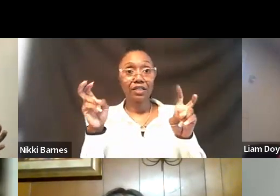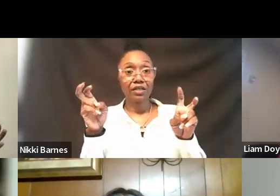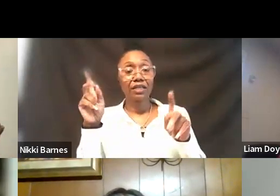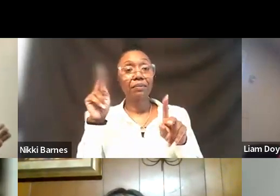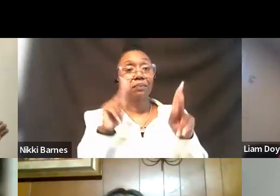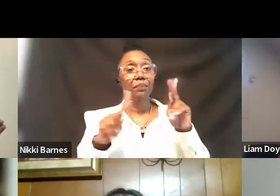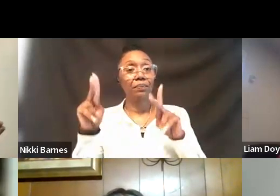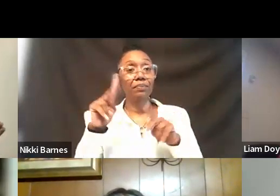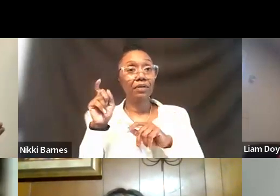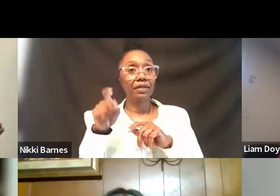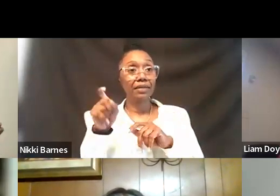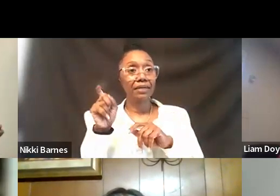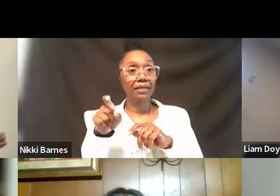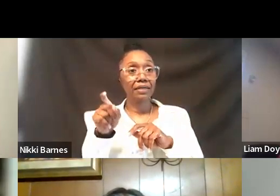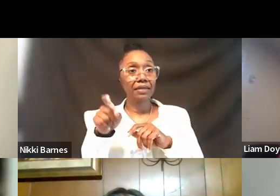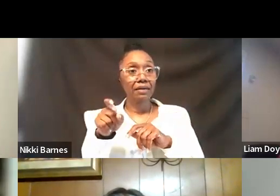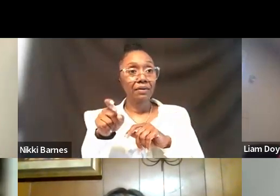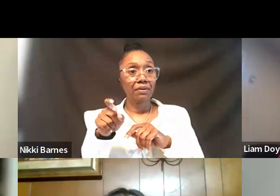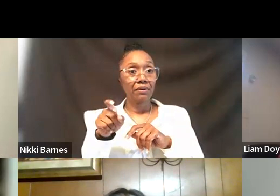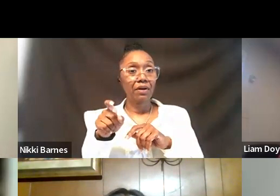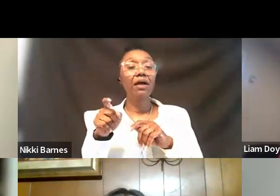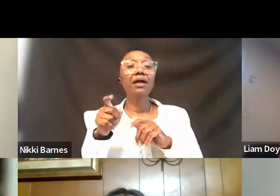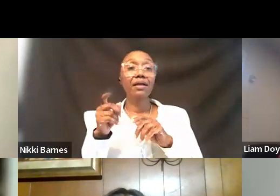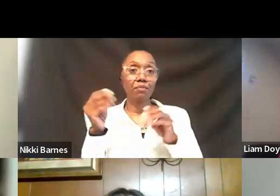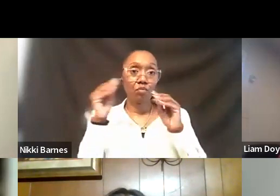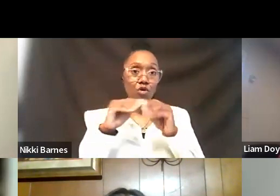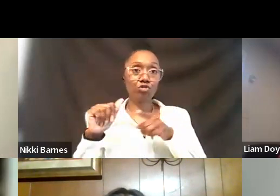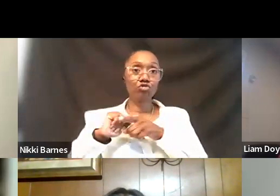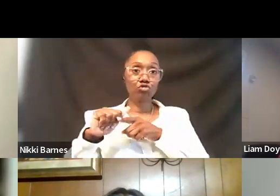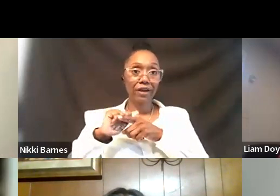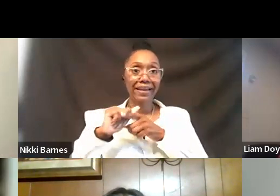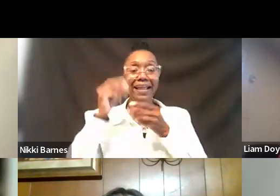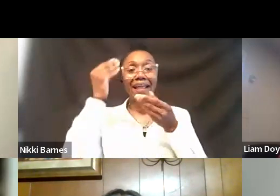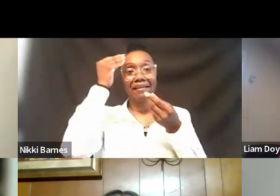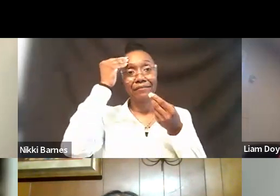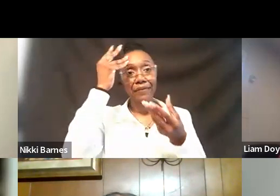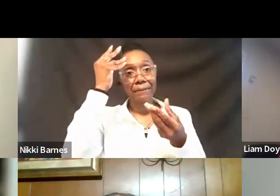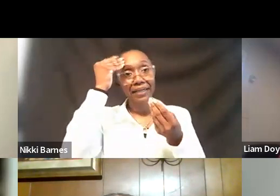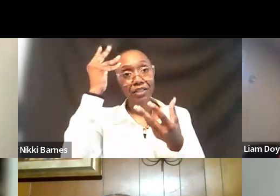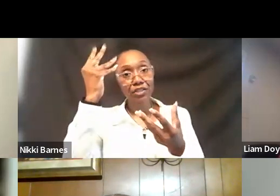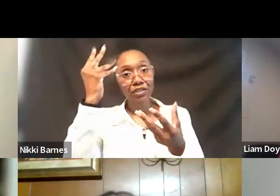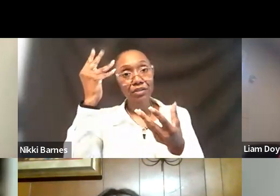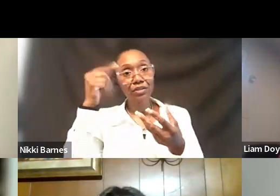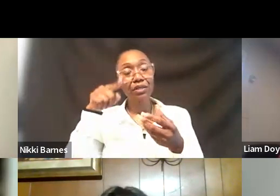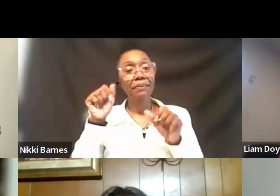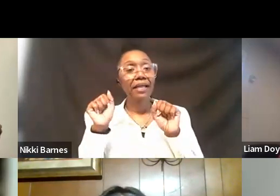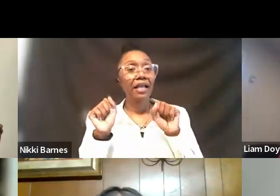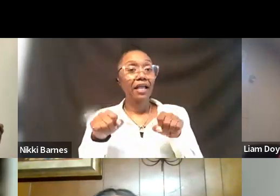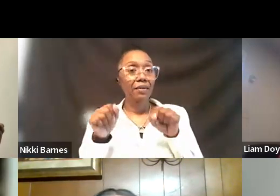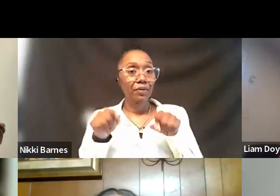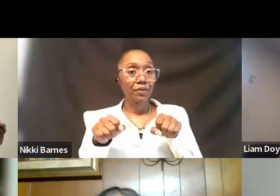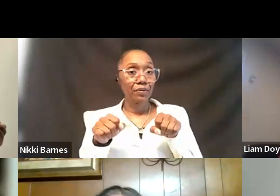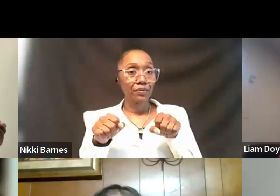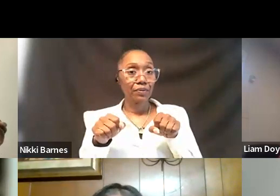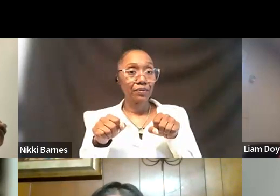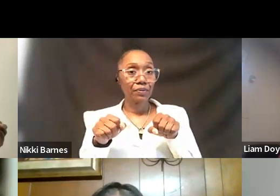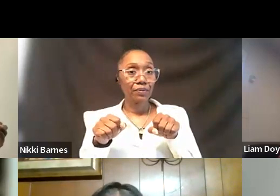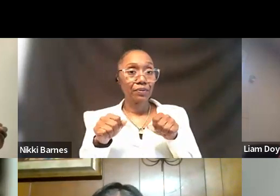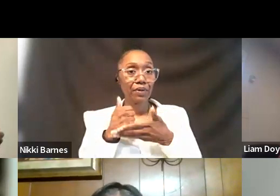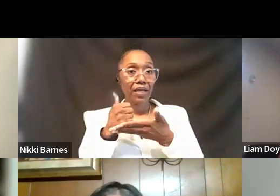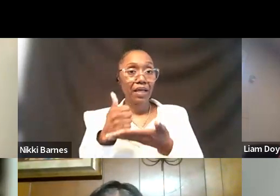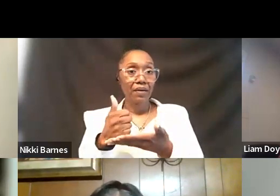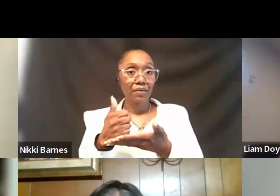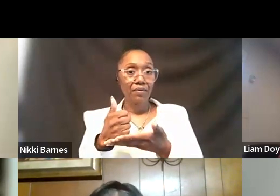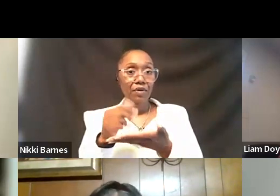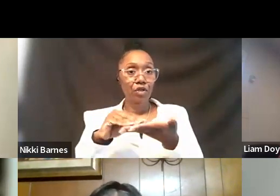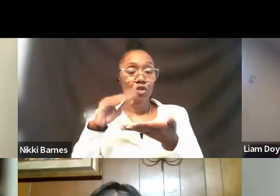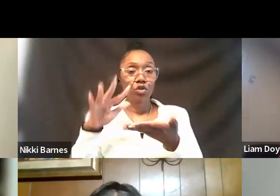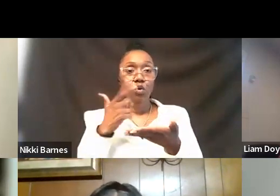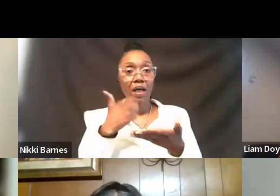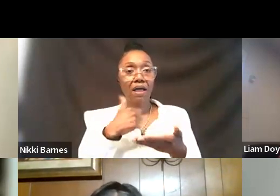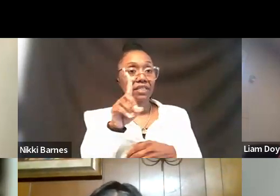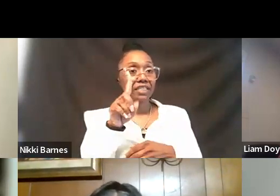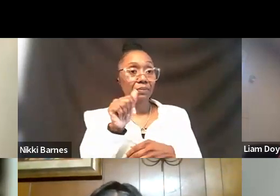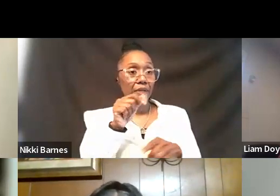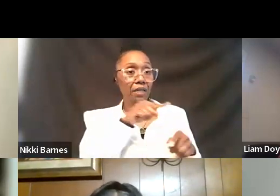As much training or information that they can get to. Be able to. Help though it did with disabilities in schools in general.